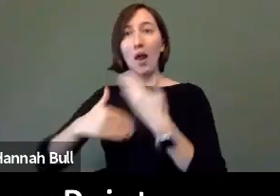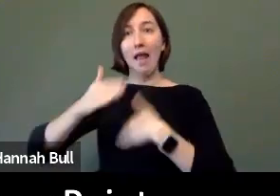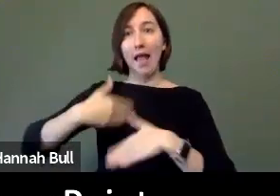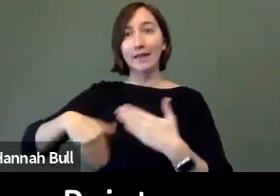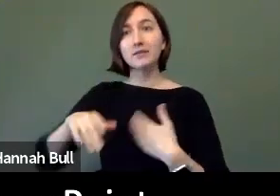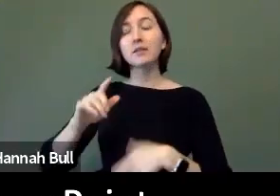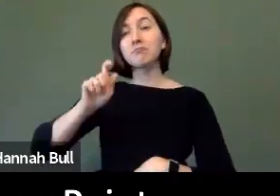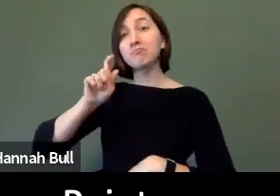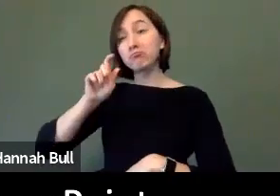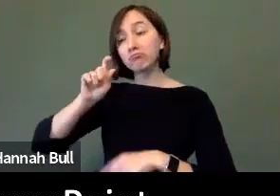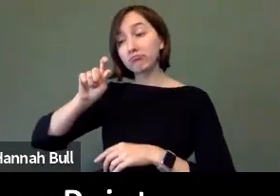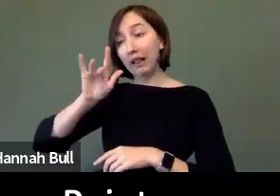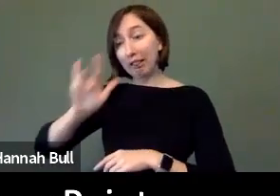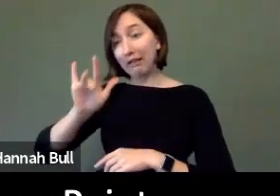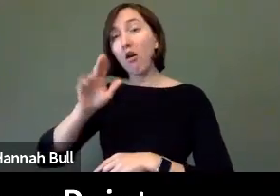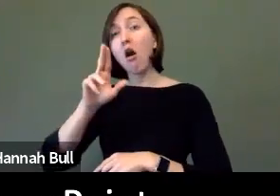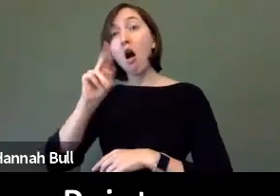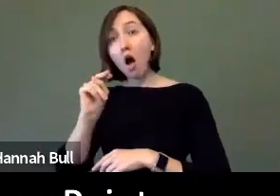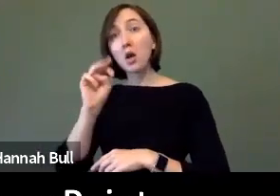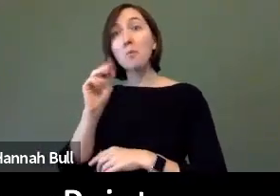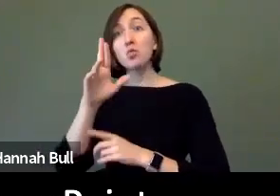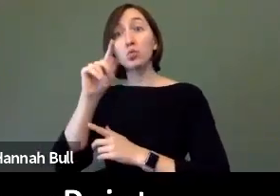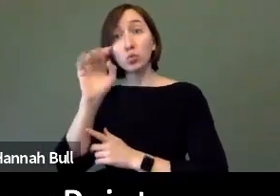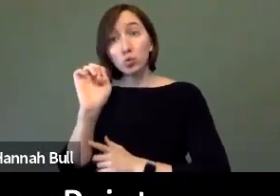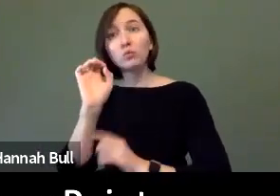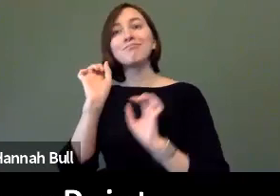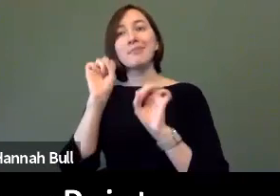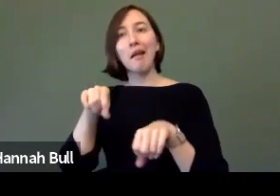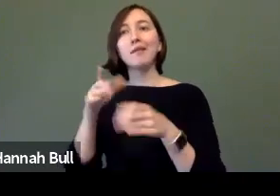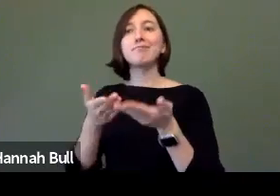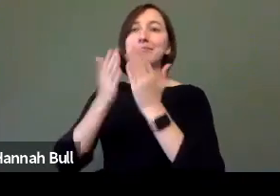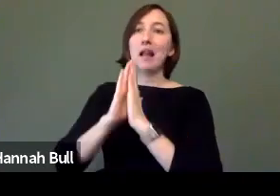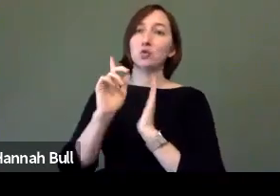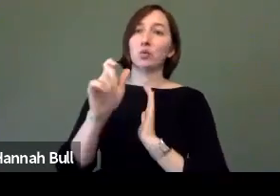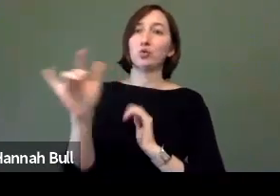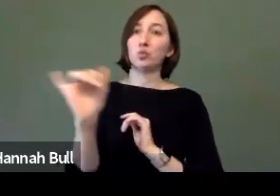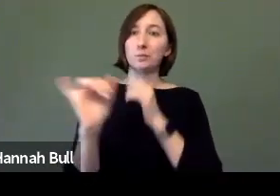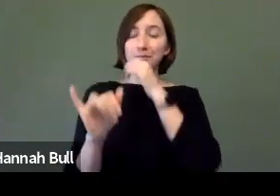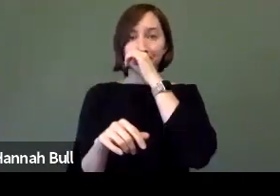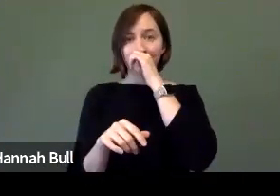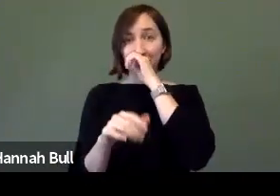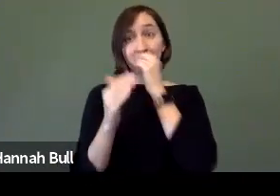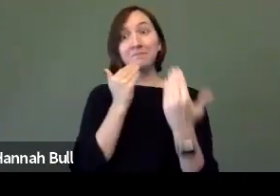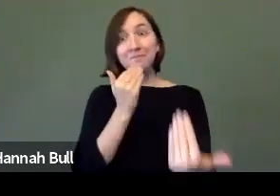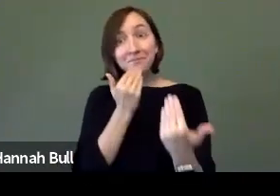and talk to any of our presenters as well. Thank you. Let's jump to the next slide.